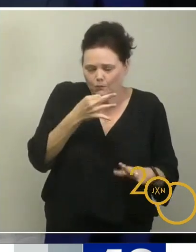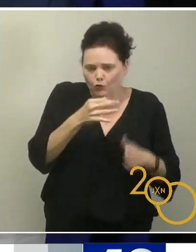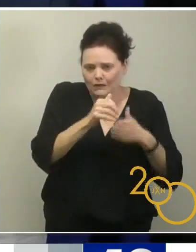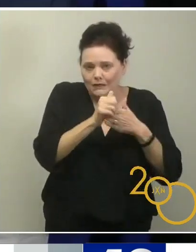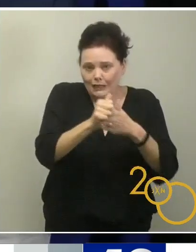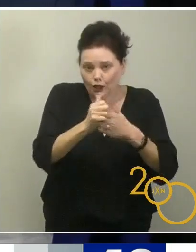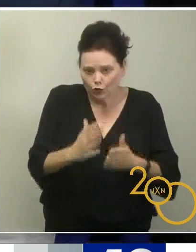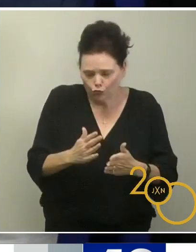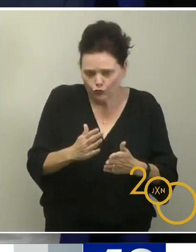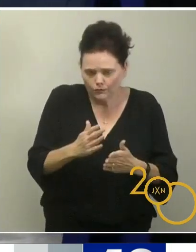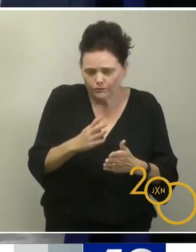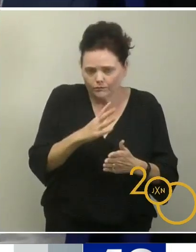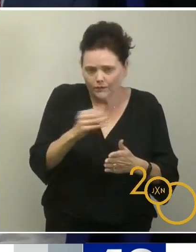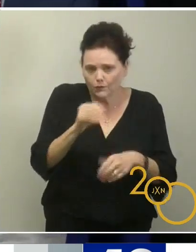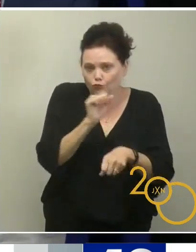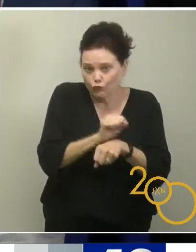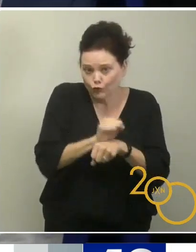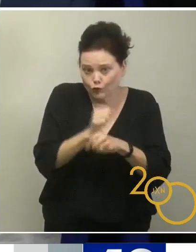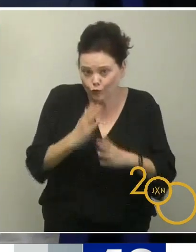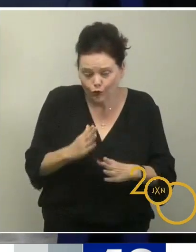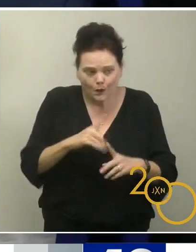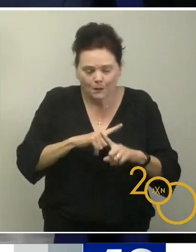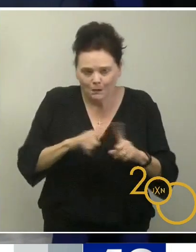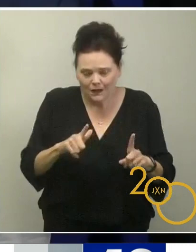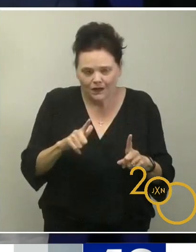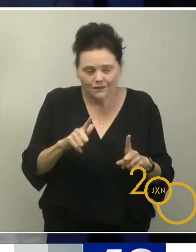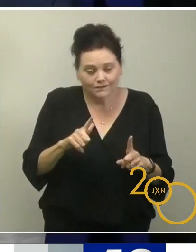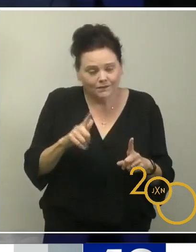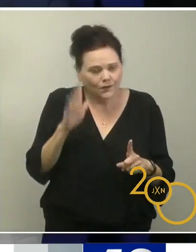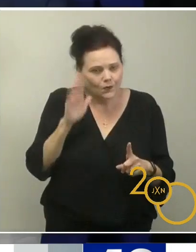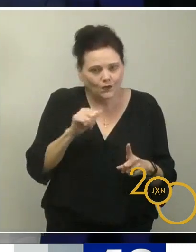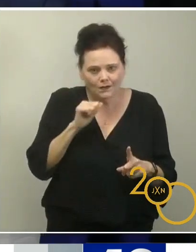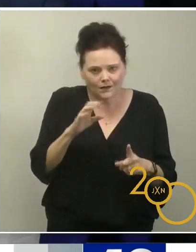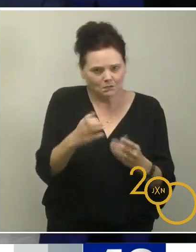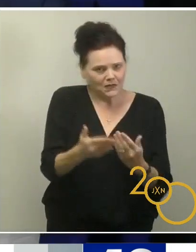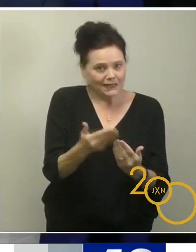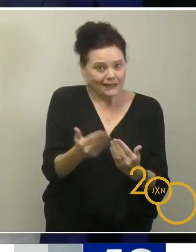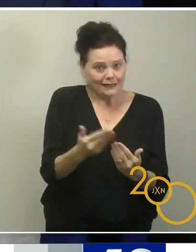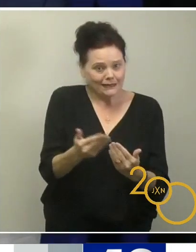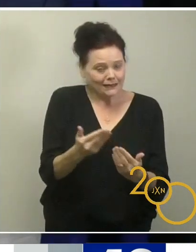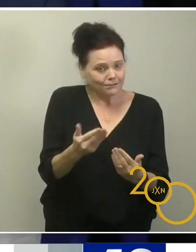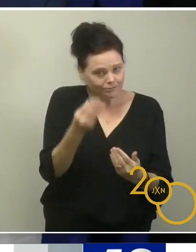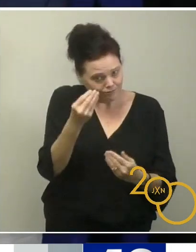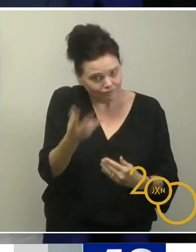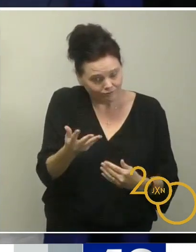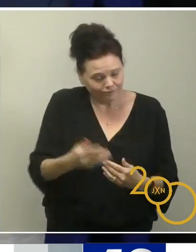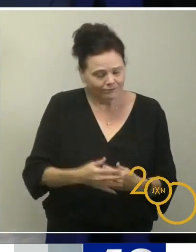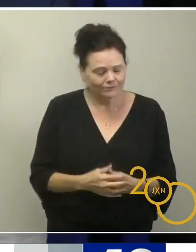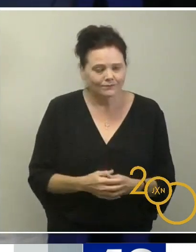WE NEED TO PROVIDE IT FOR UP TO 180,000 PEOPLE FOR AN UNKNOWN PERIOD OF TIME. WE HAVE THE BEST POSSIBLE